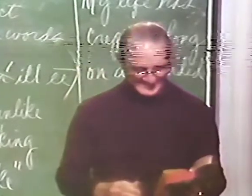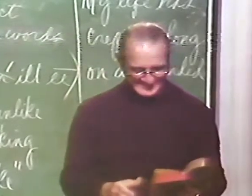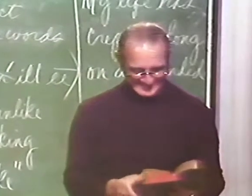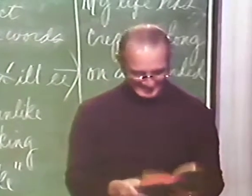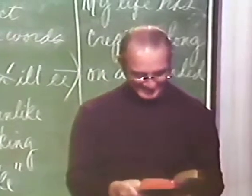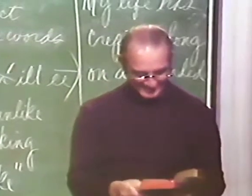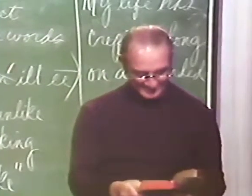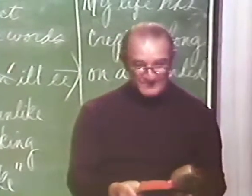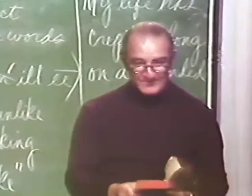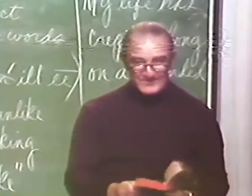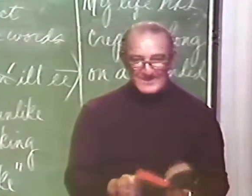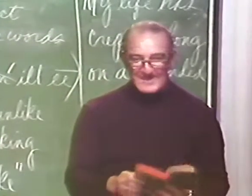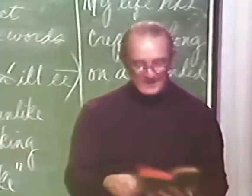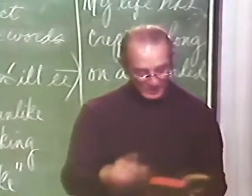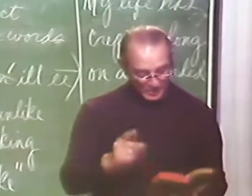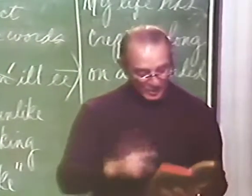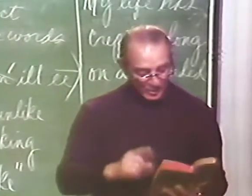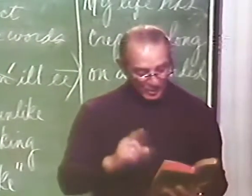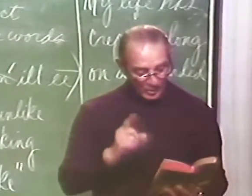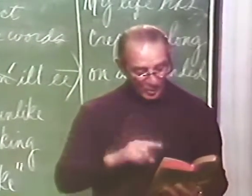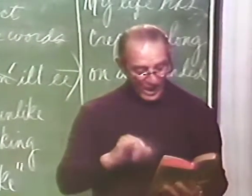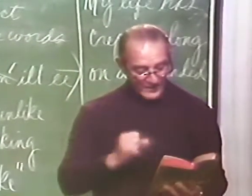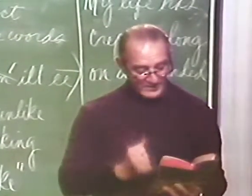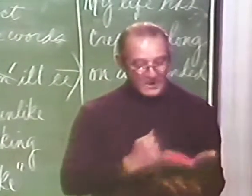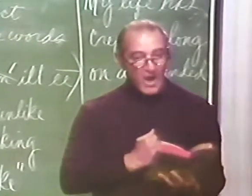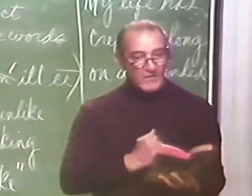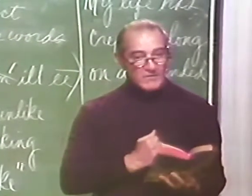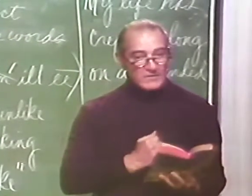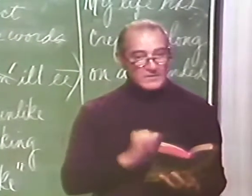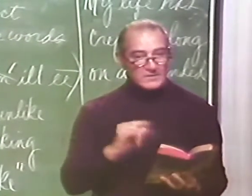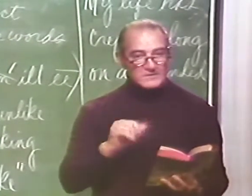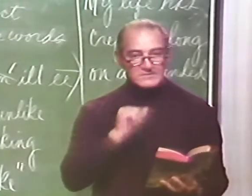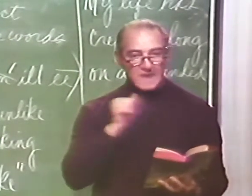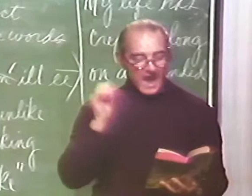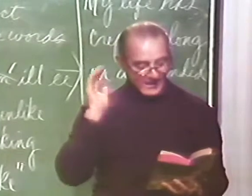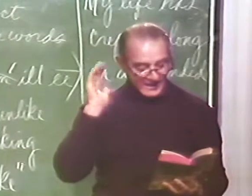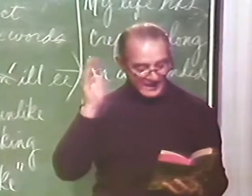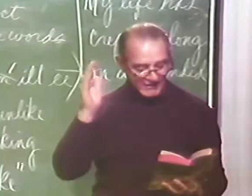"EVERY WISE MAN'S SON DOTH KNOW.